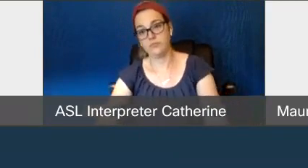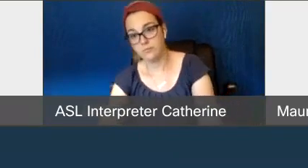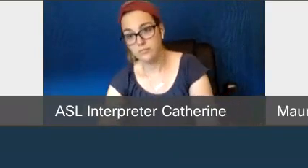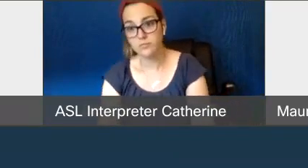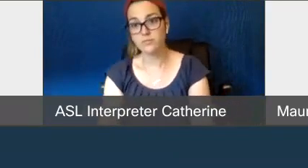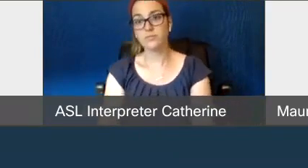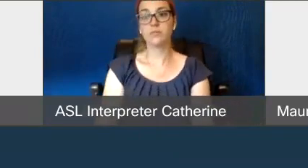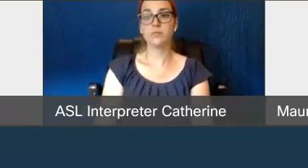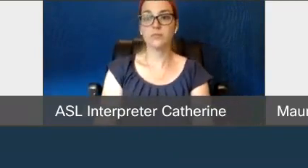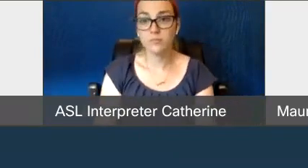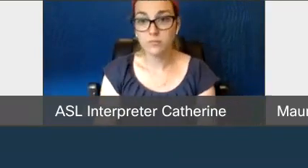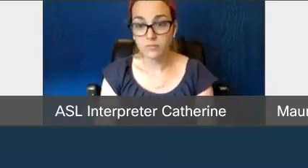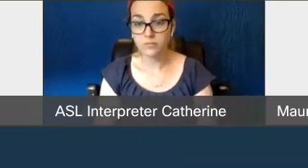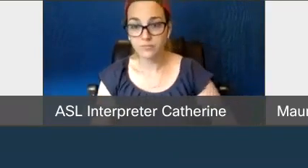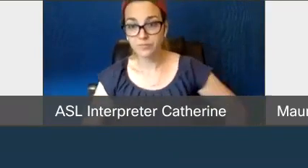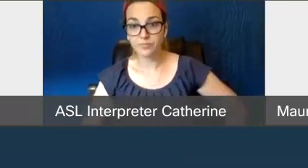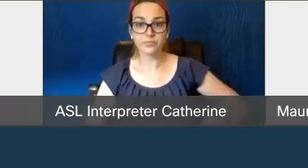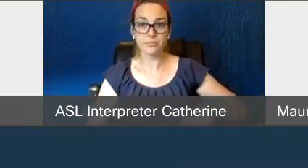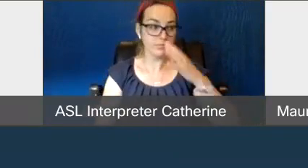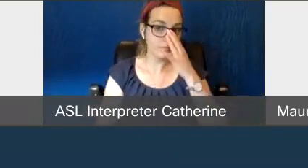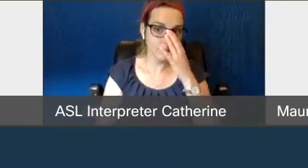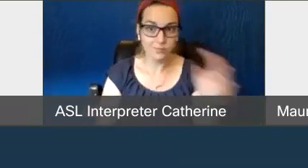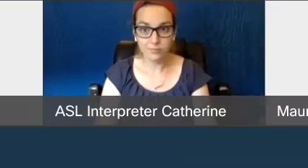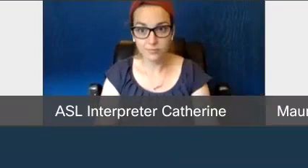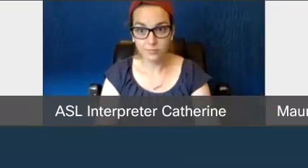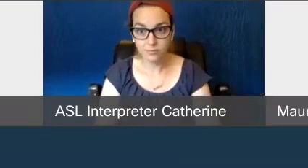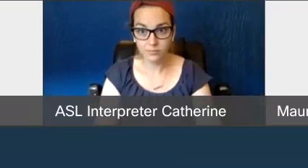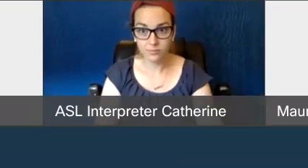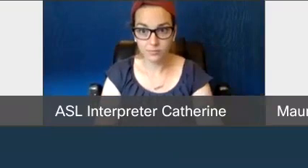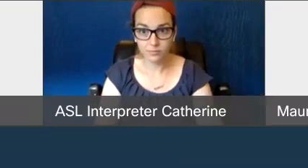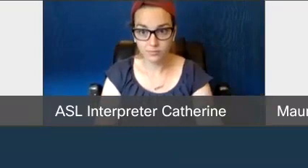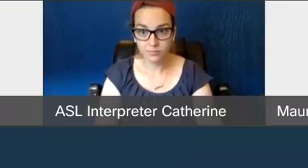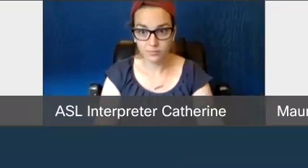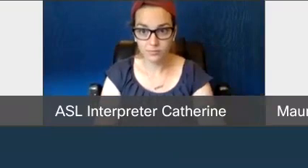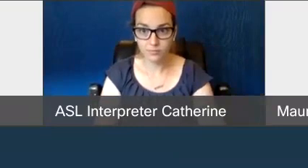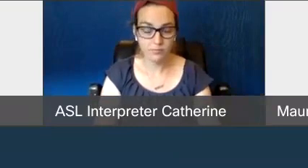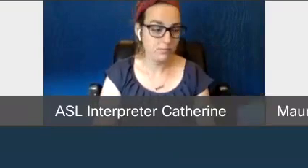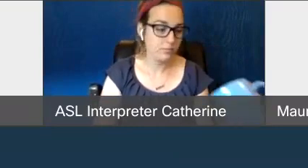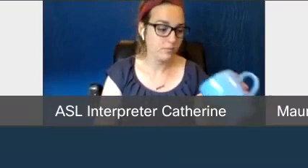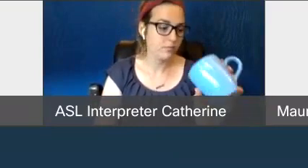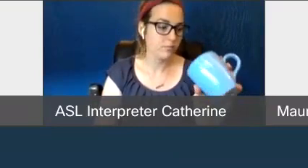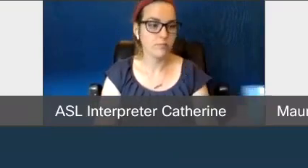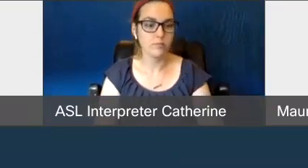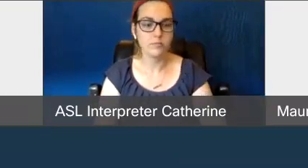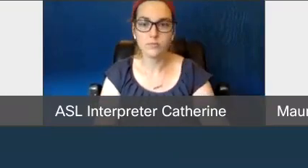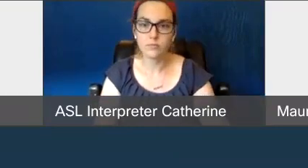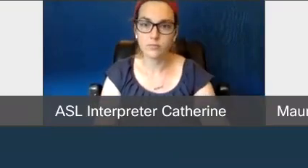the next bus isn't for another 30 minutes. So we realized that just helping them get their driver's license back was critical.